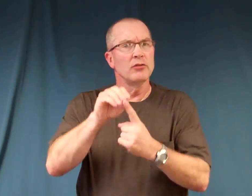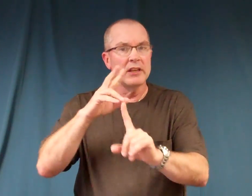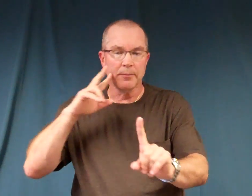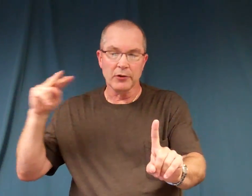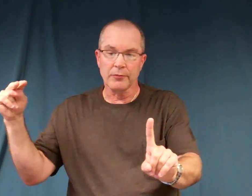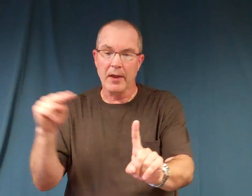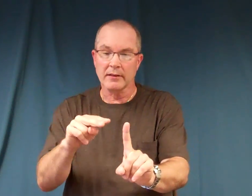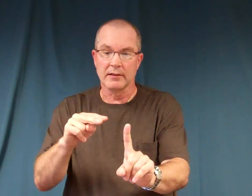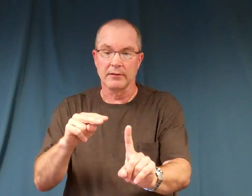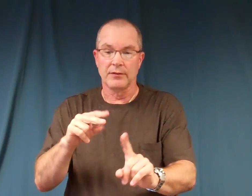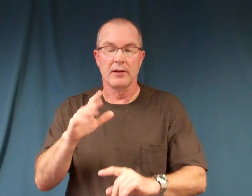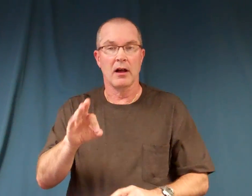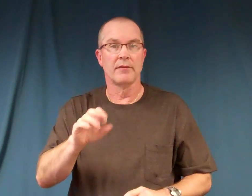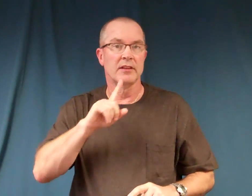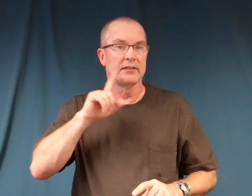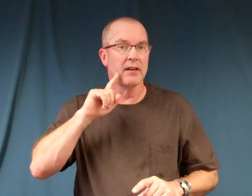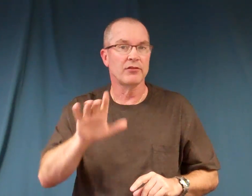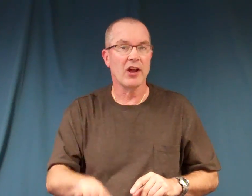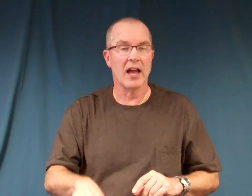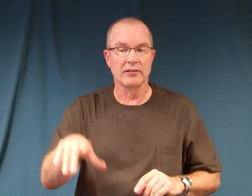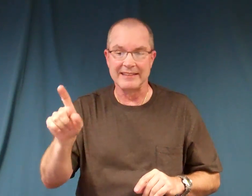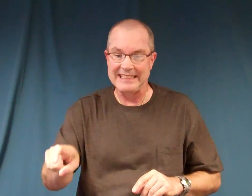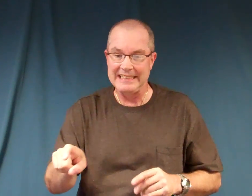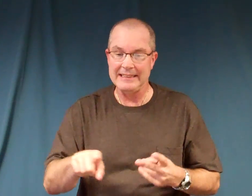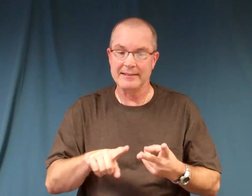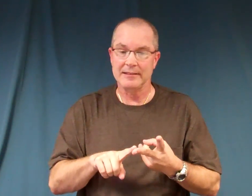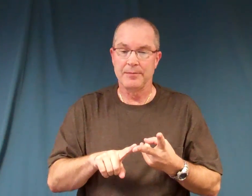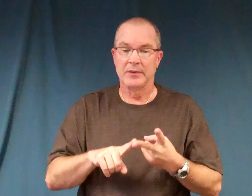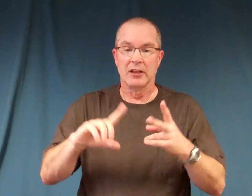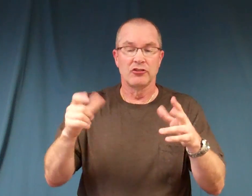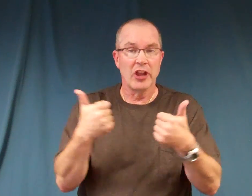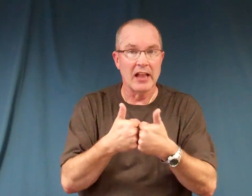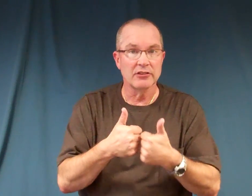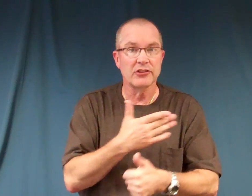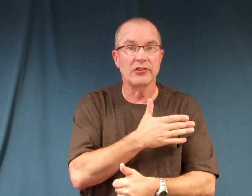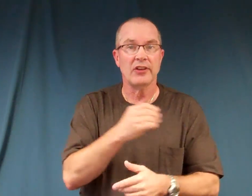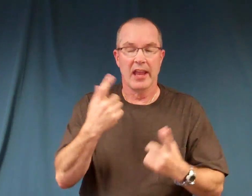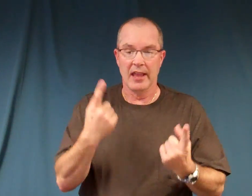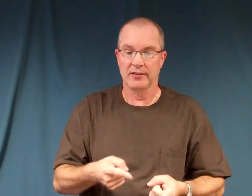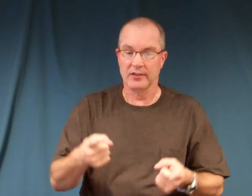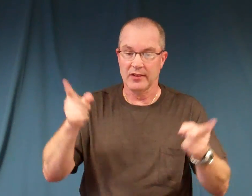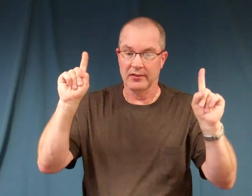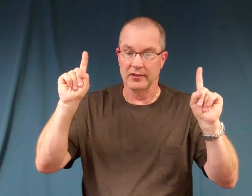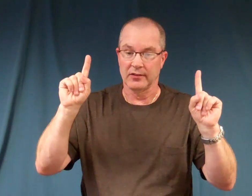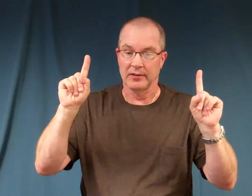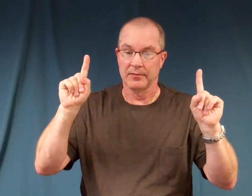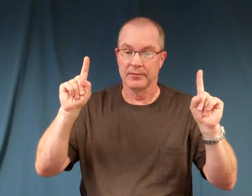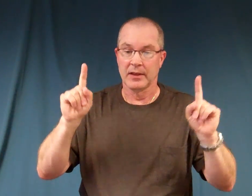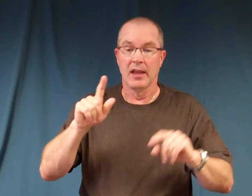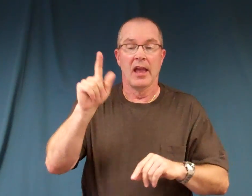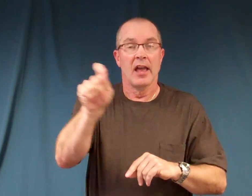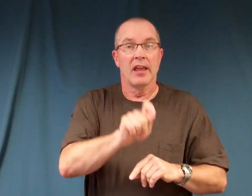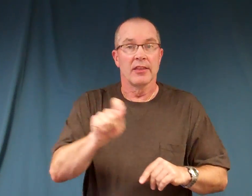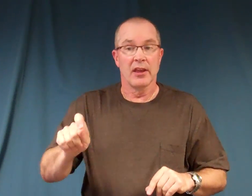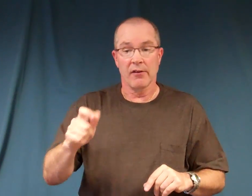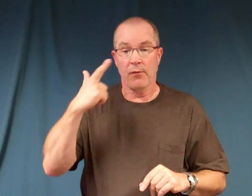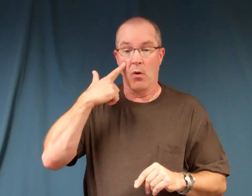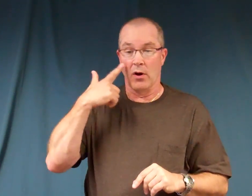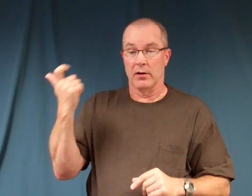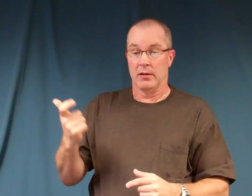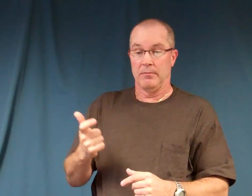a unique perspective of the Deaf child’s needs, challenges and successes. Therefore,